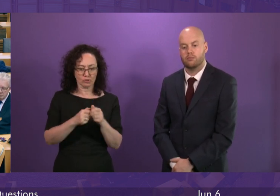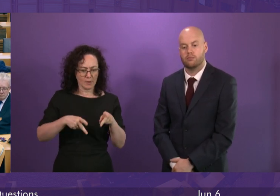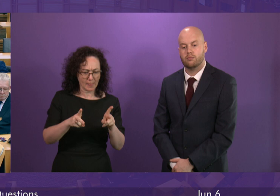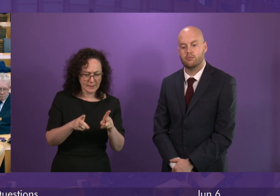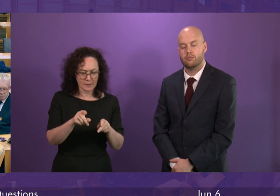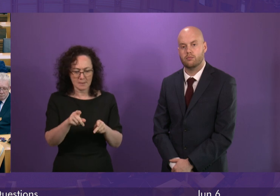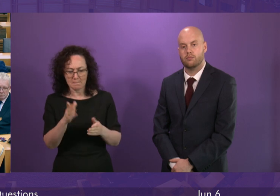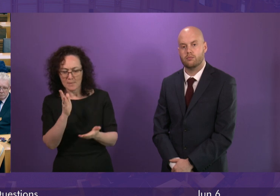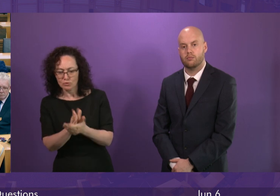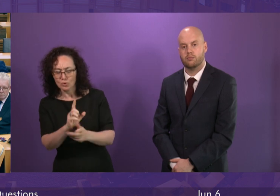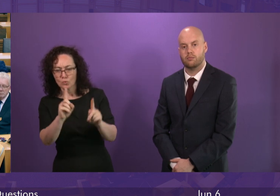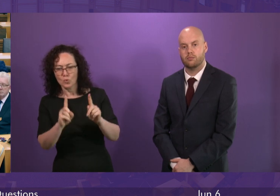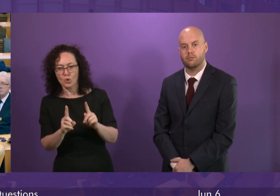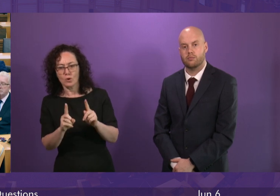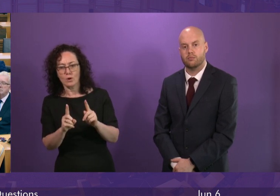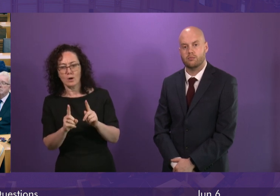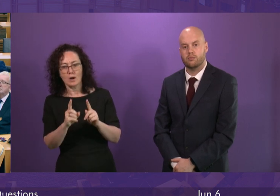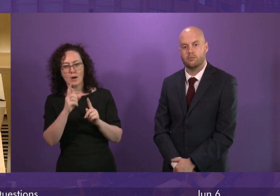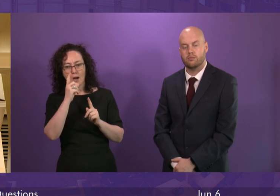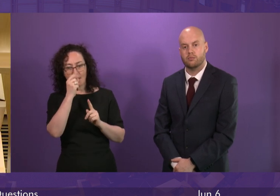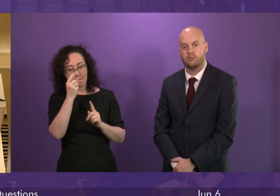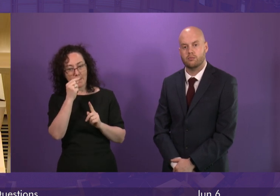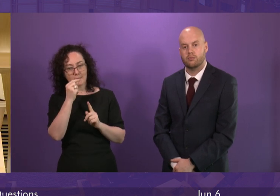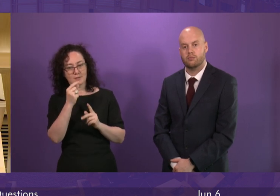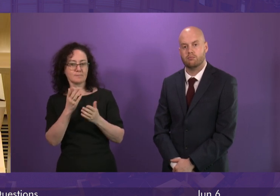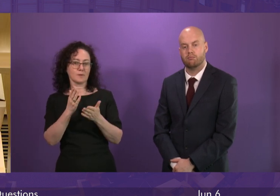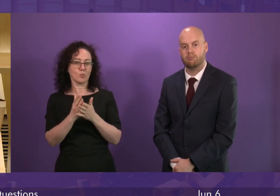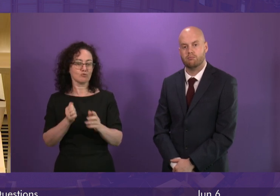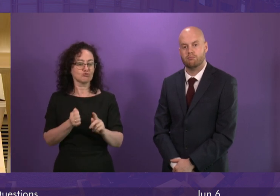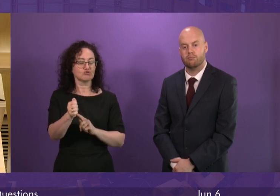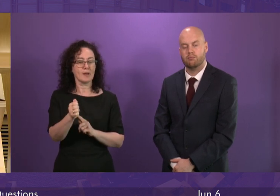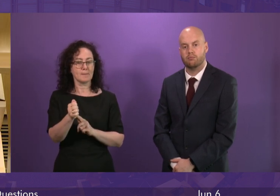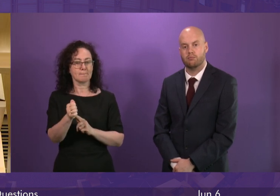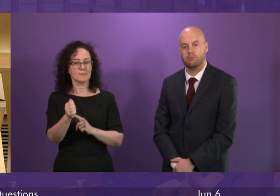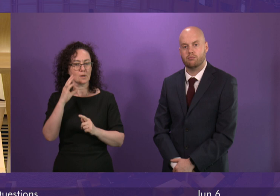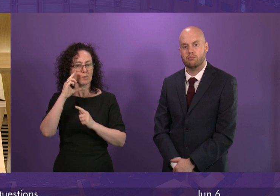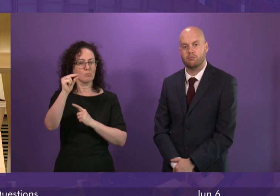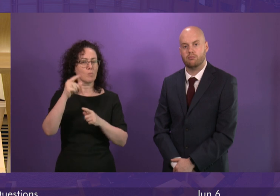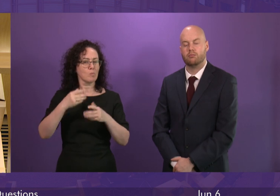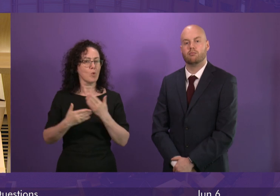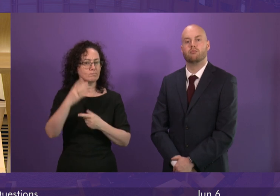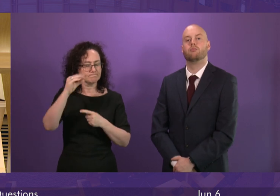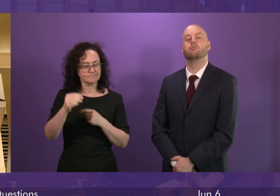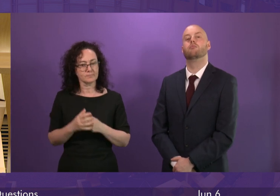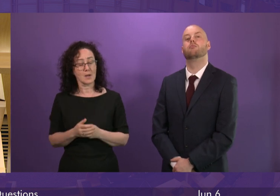it can deliver shorter journey times. Through the ScotRail franchise, there has been investment